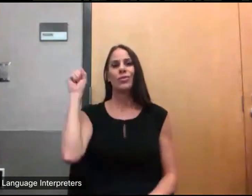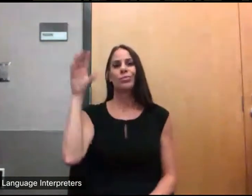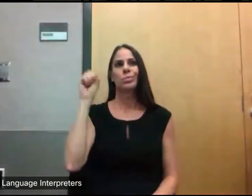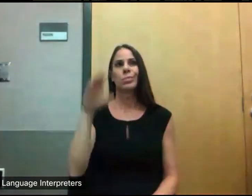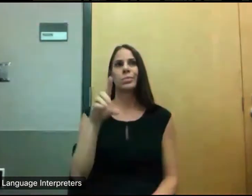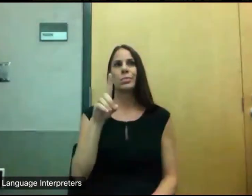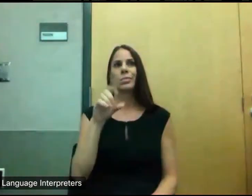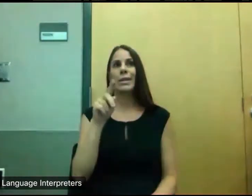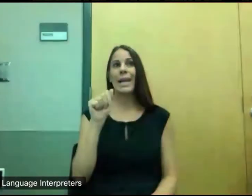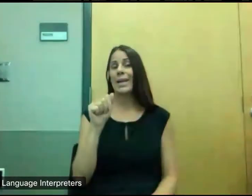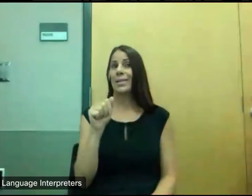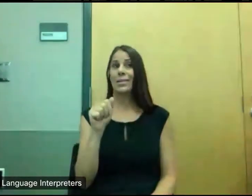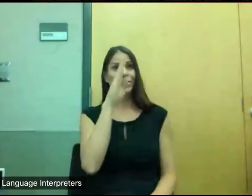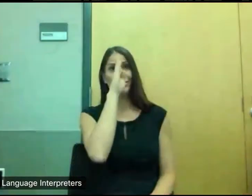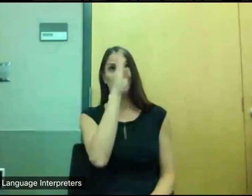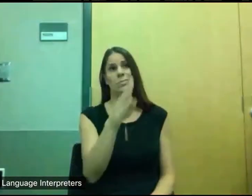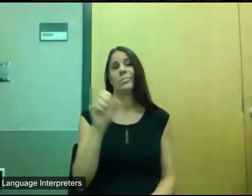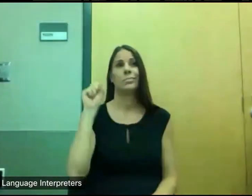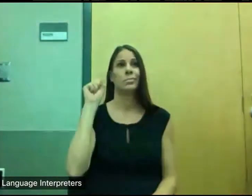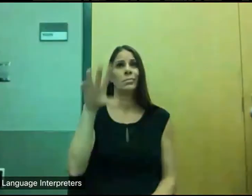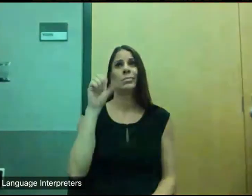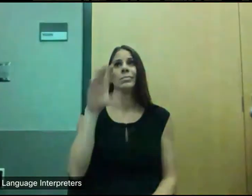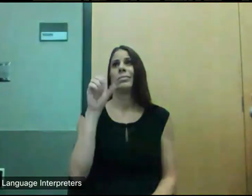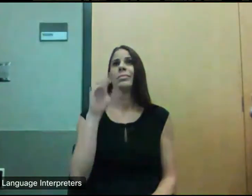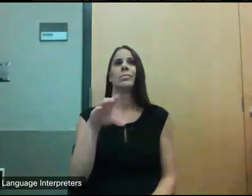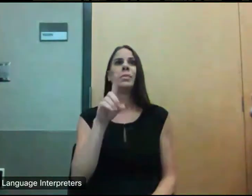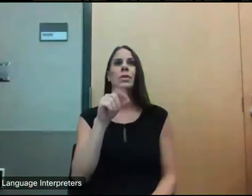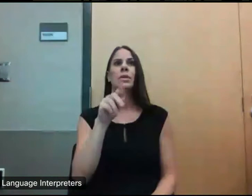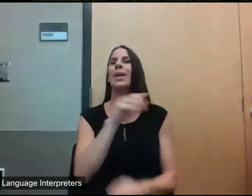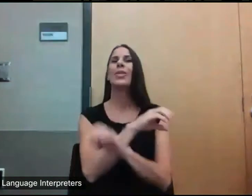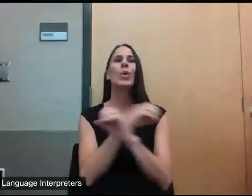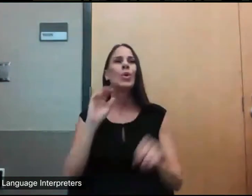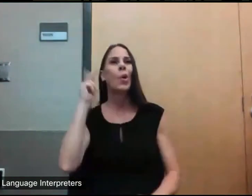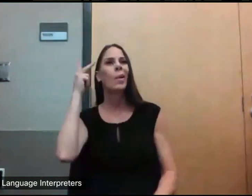straight up, you know, and and so that there's no political leanings on it, um,